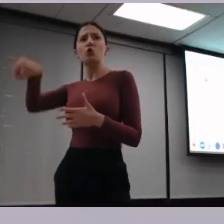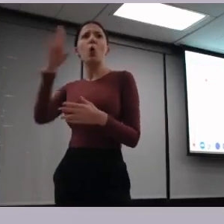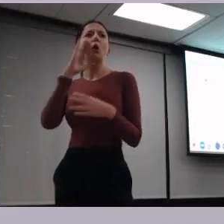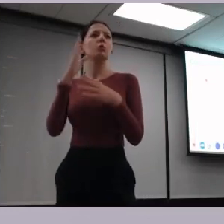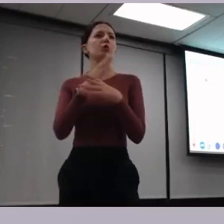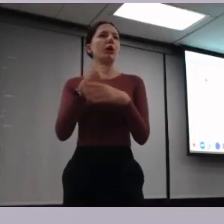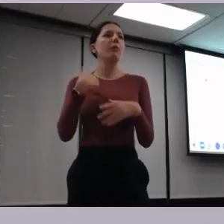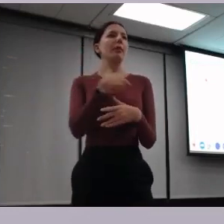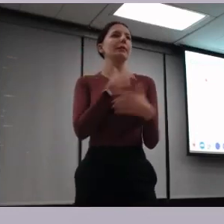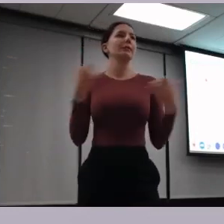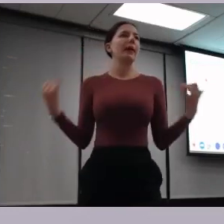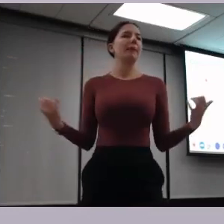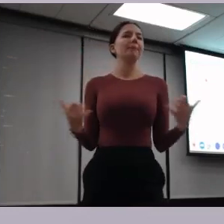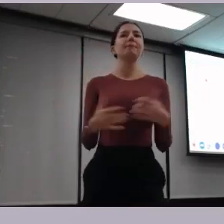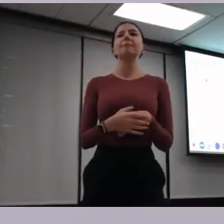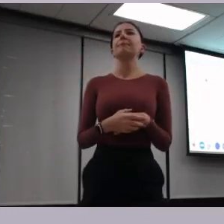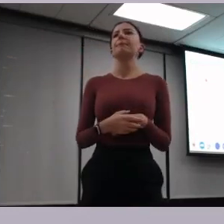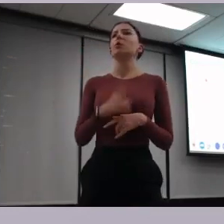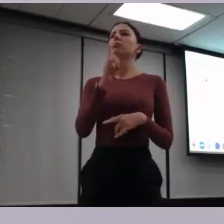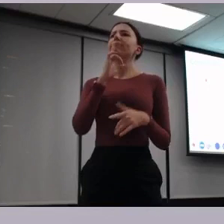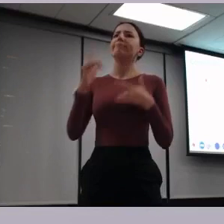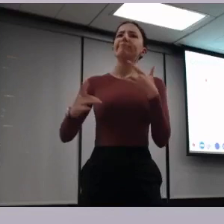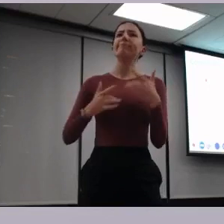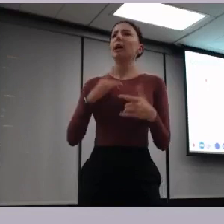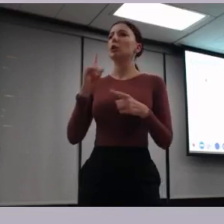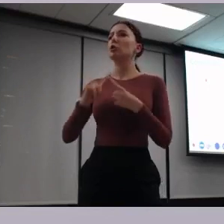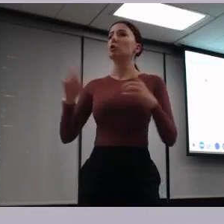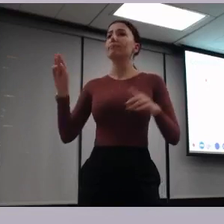So we're really excited to present to you.